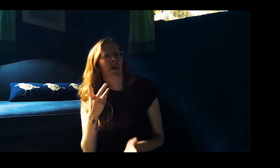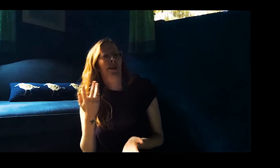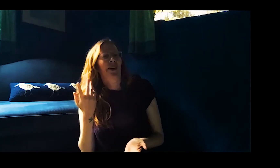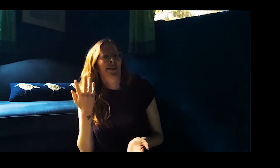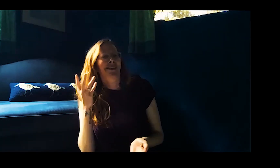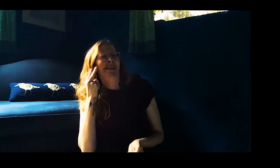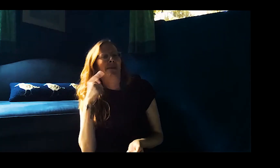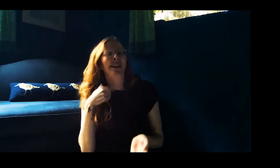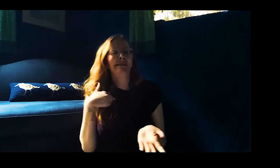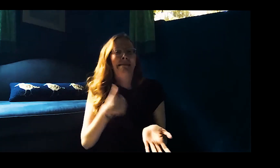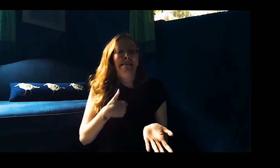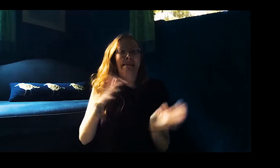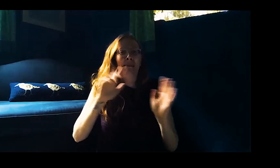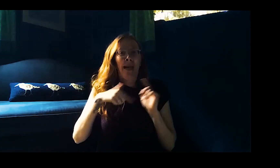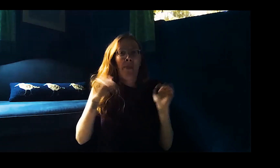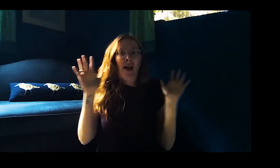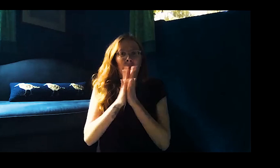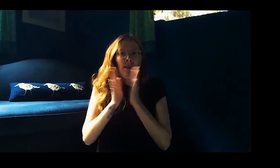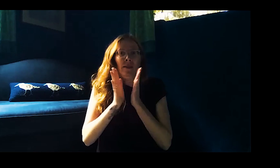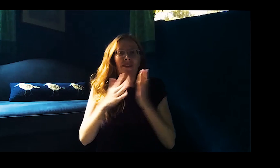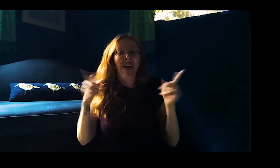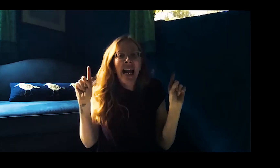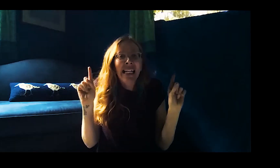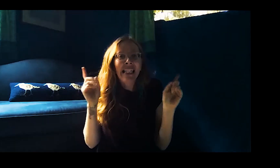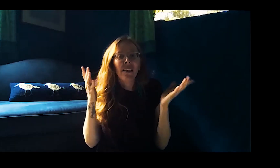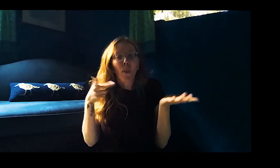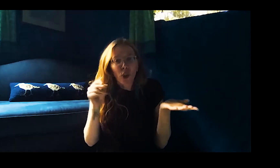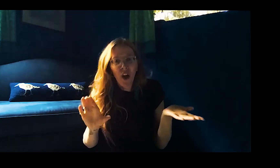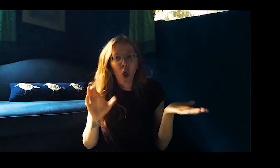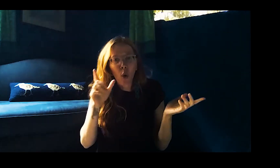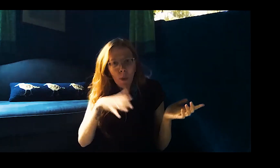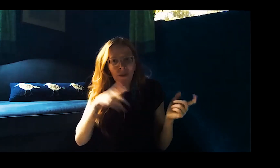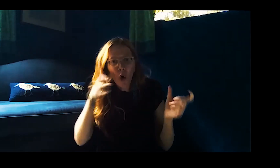Look, I'm so excited - i'm sorry, but a woman photographer - this person of color - I was